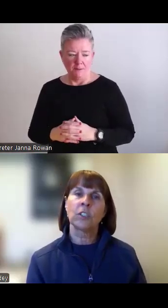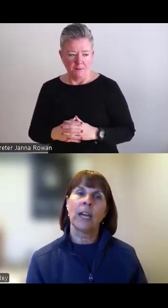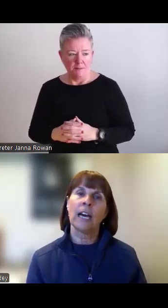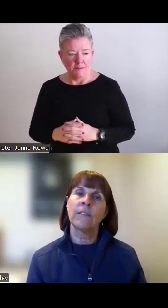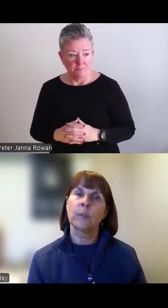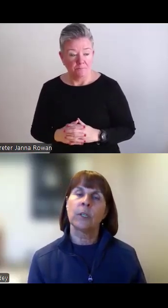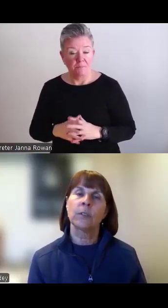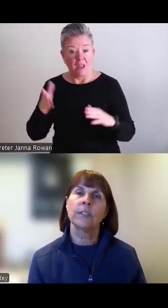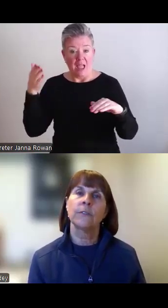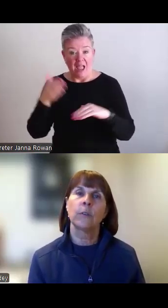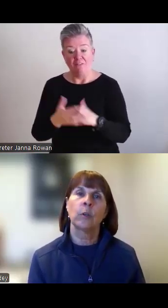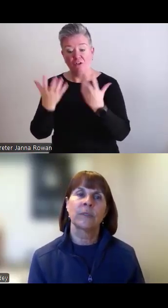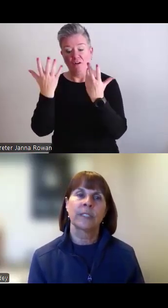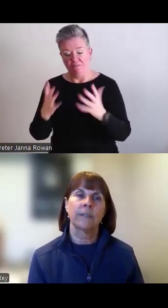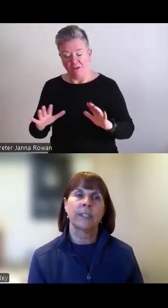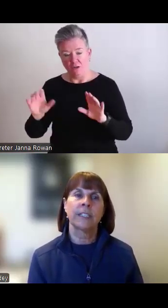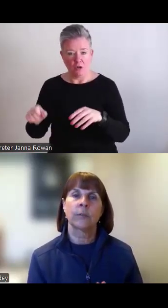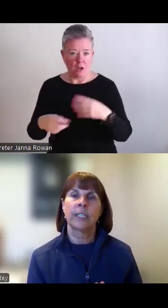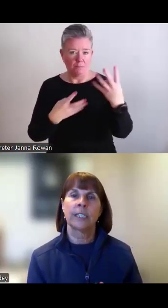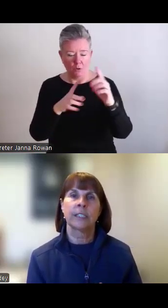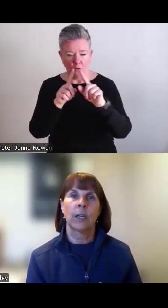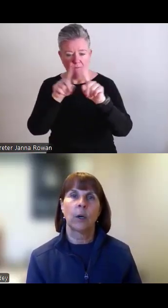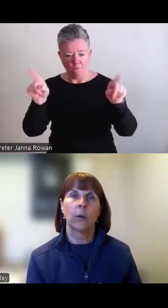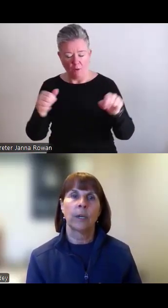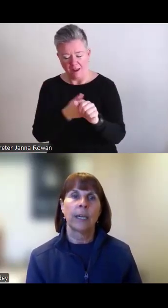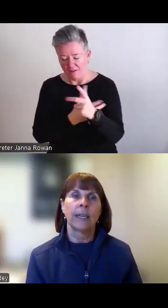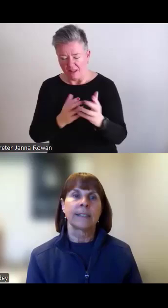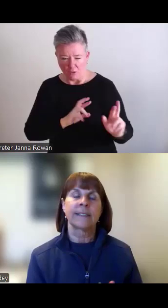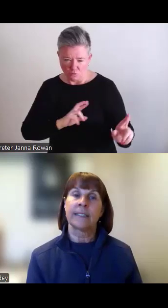Once you have uploaded the forms and everything's ready to go,